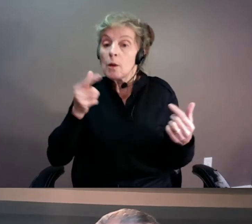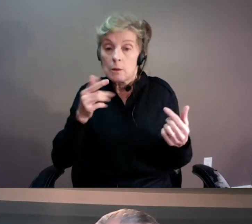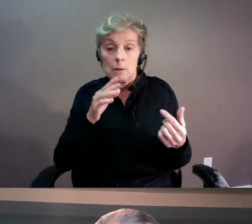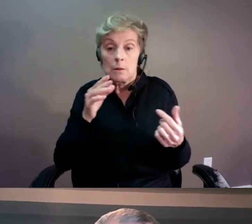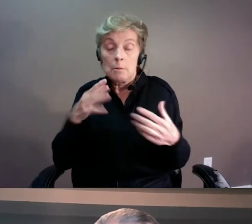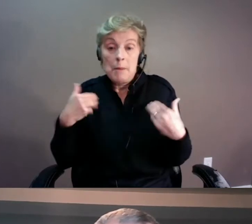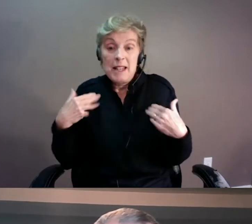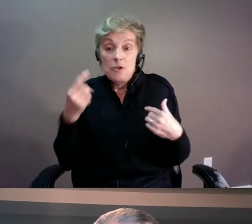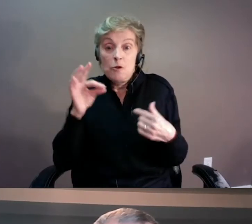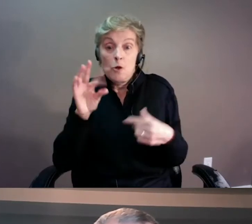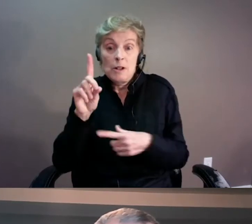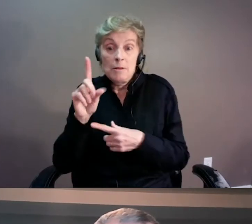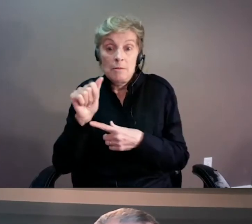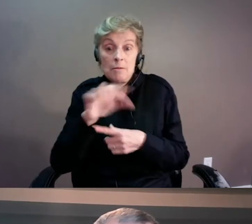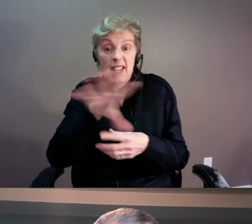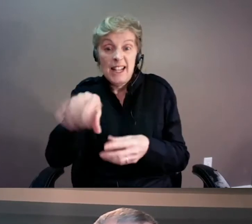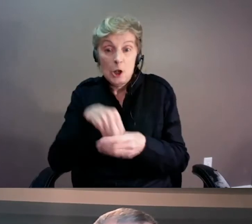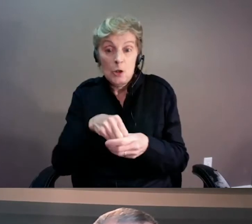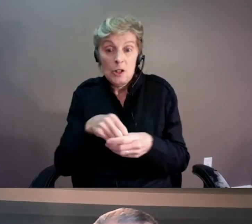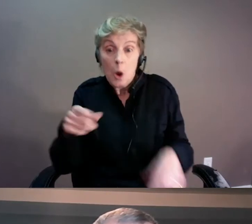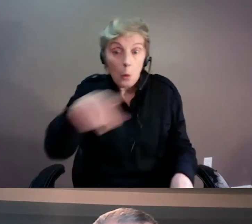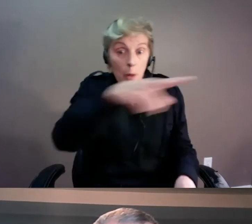because we are included, but it needs to be